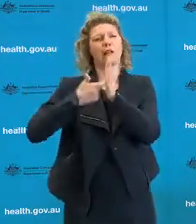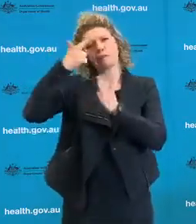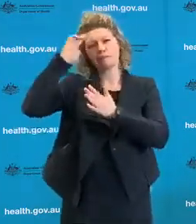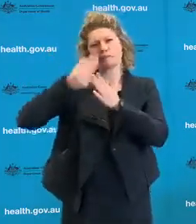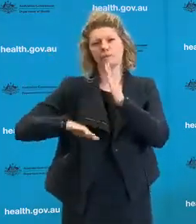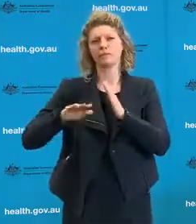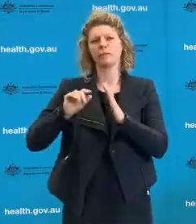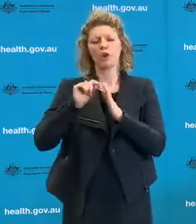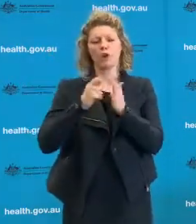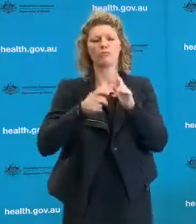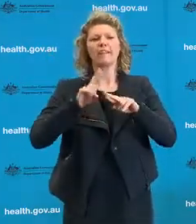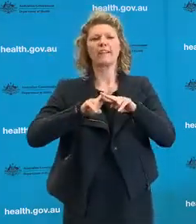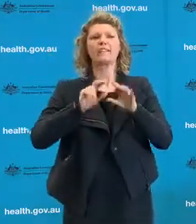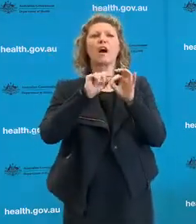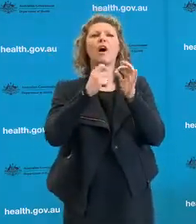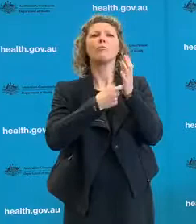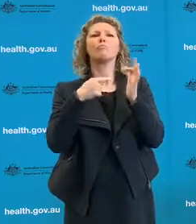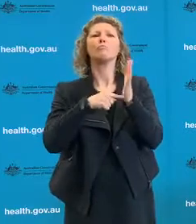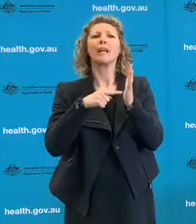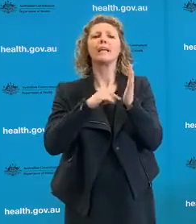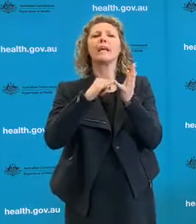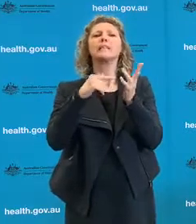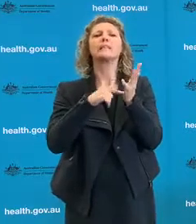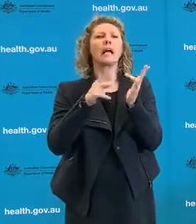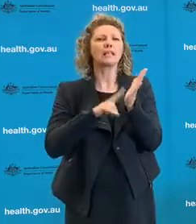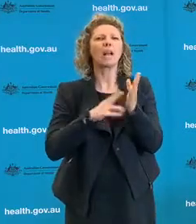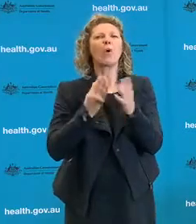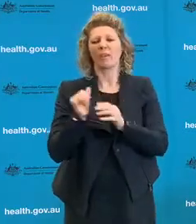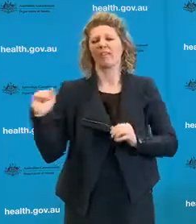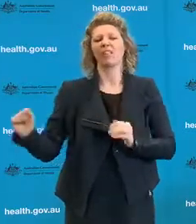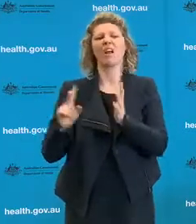with his premier and cabinet. I understand that's going to be